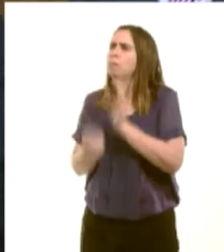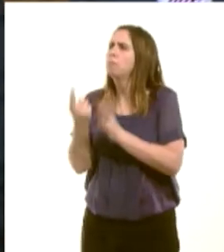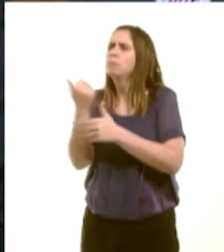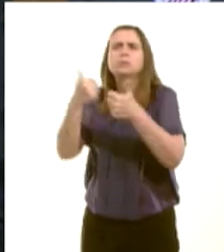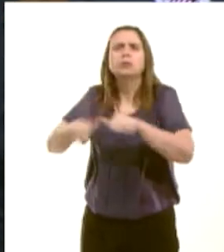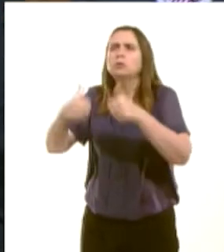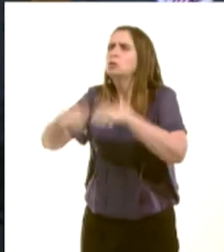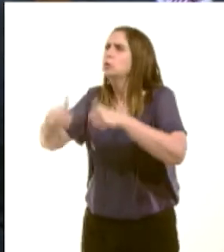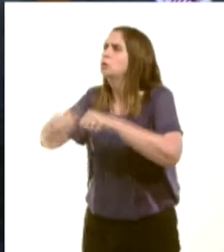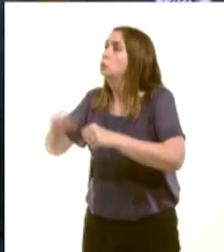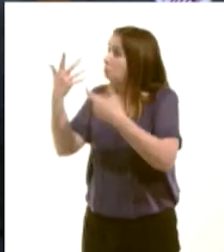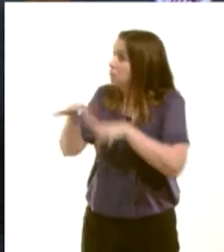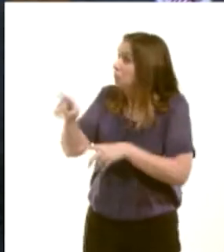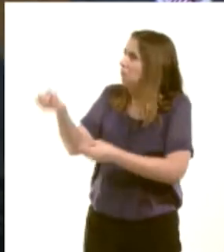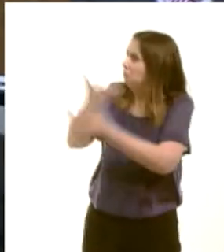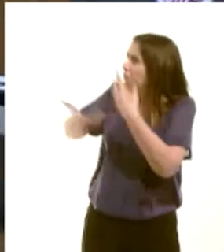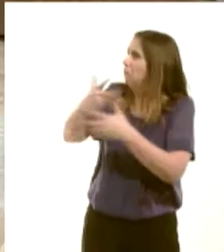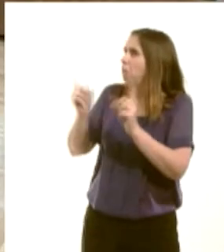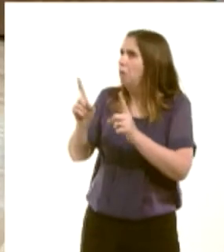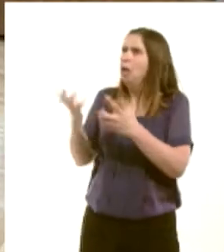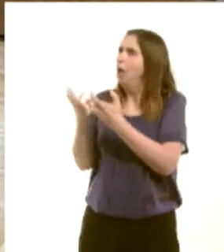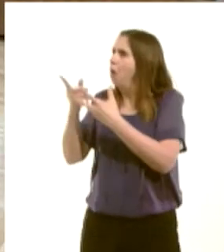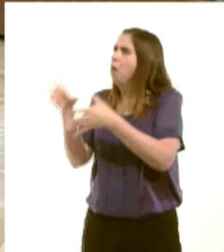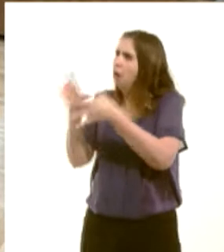could be applied to the middle of Wales. Russell George: Thank you, First Minister.